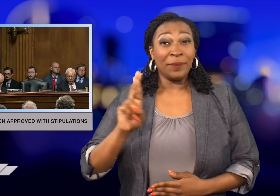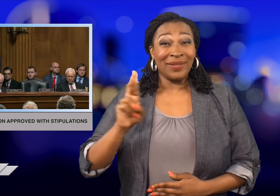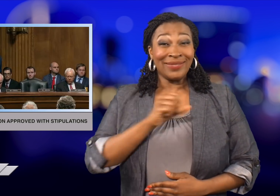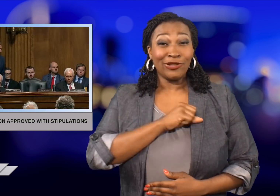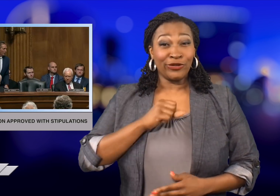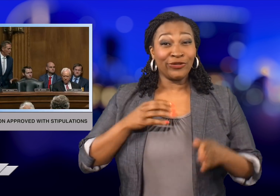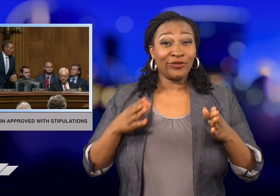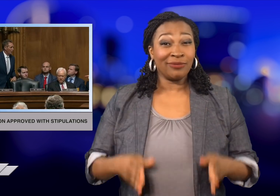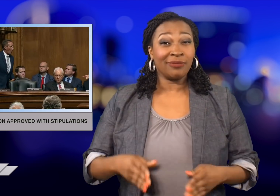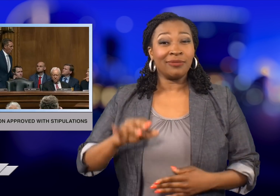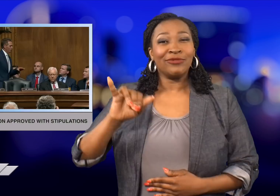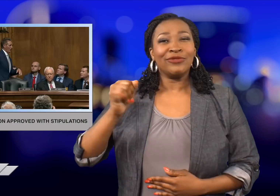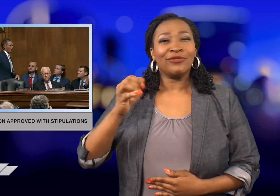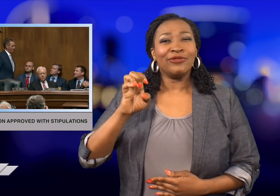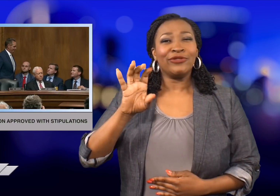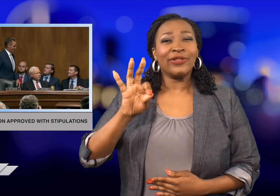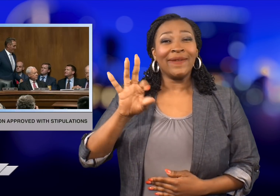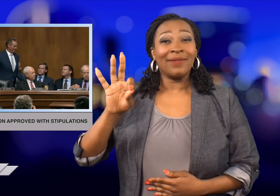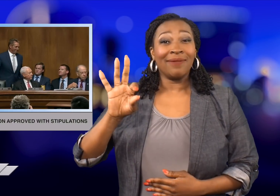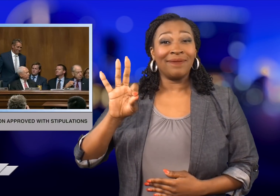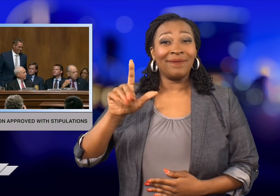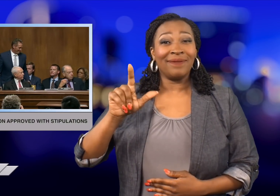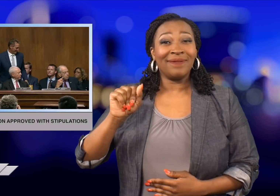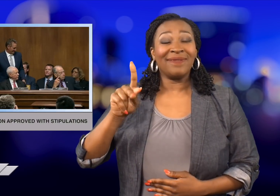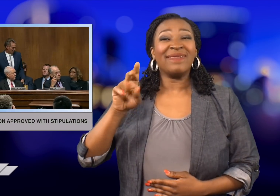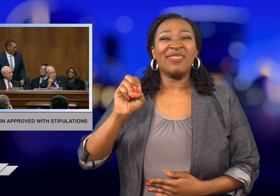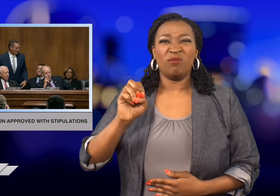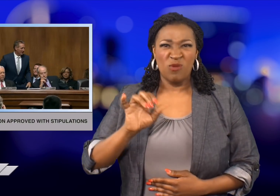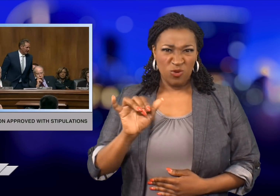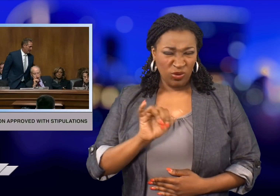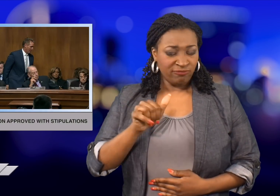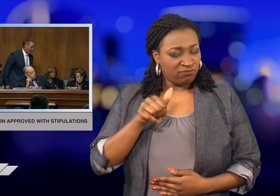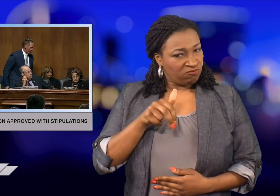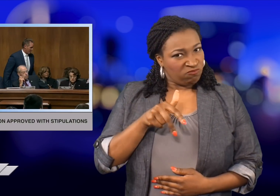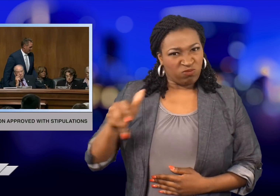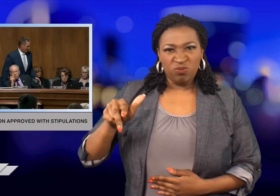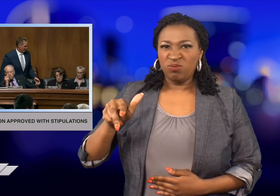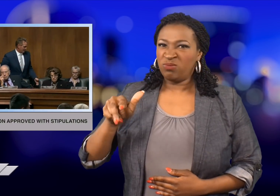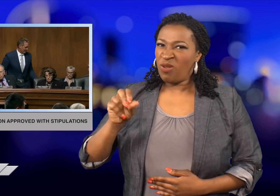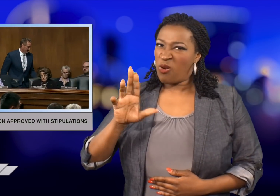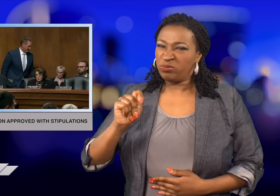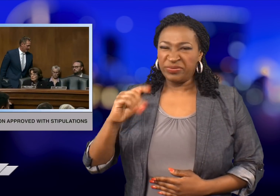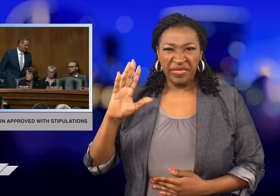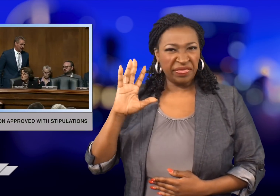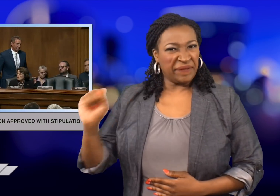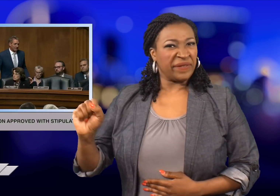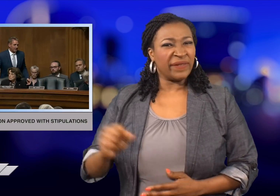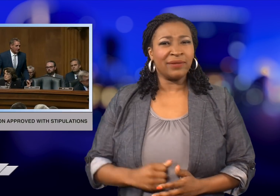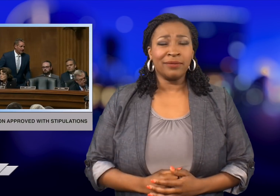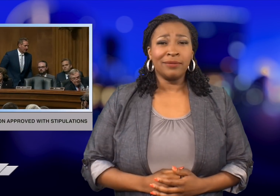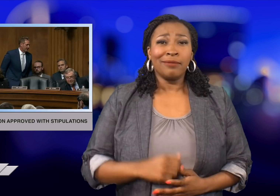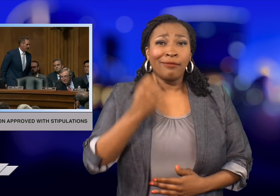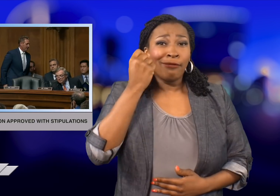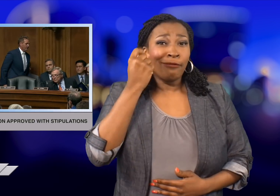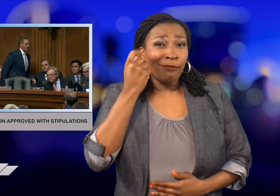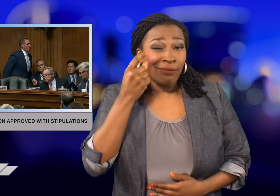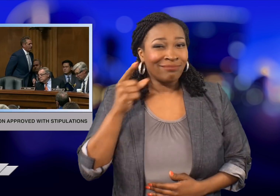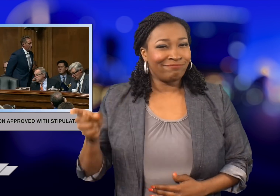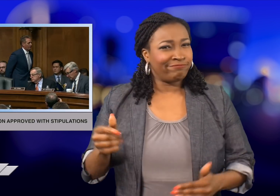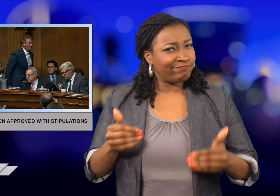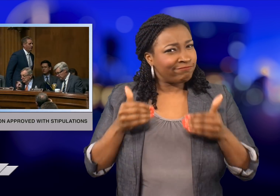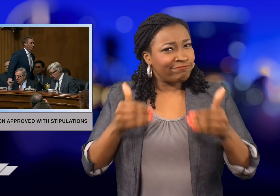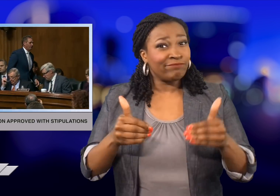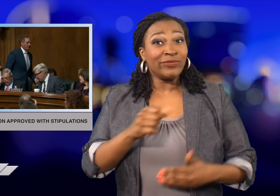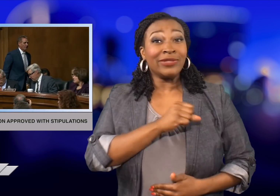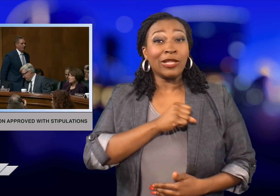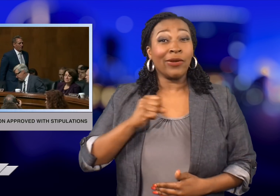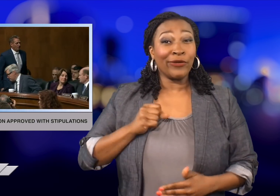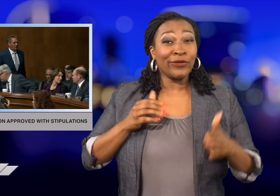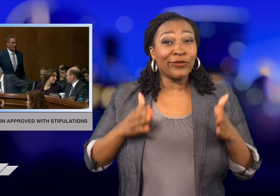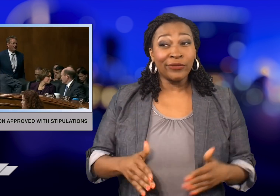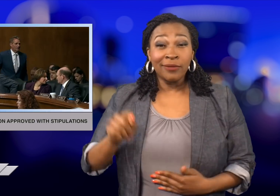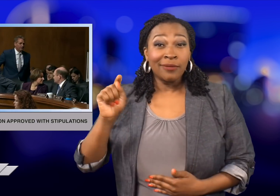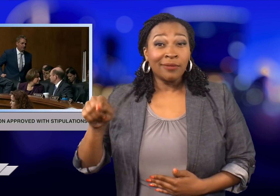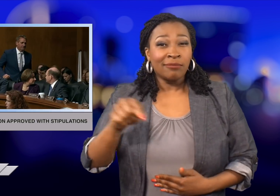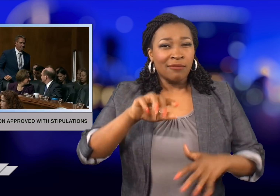Republican Senator Jeff Flake also walked out of the room but it was to hold a private